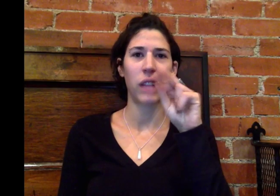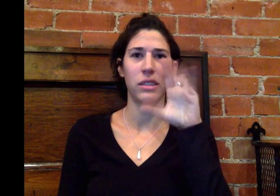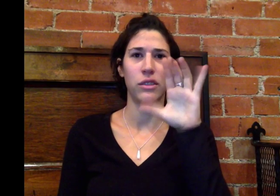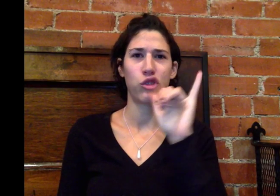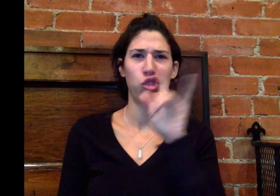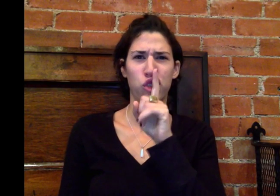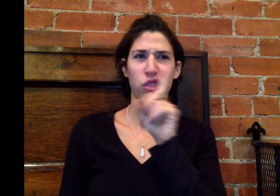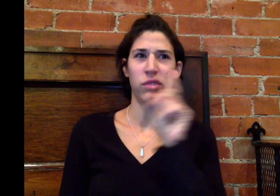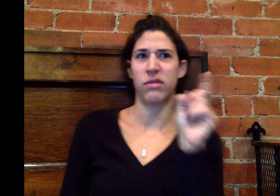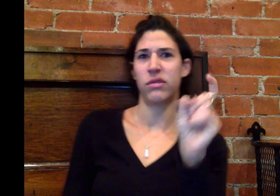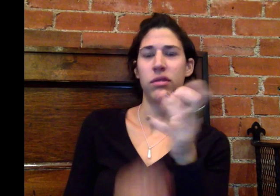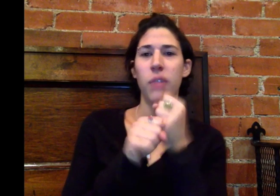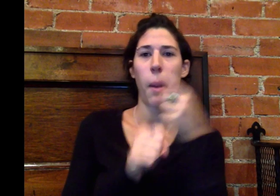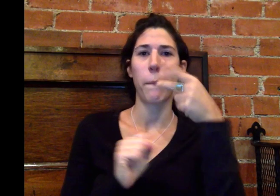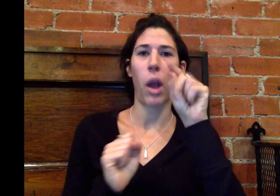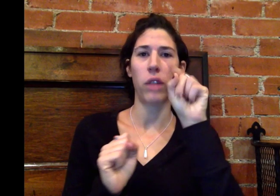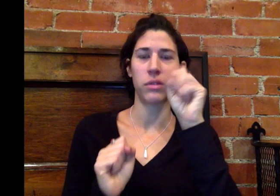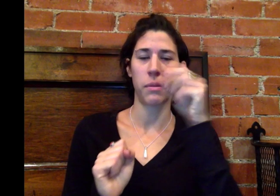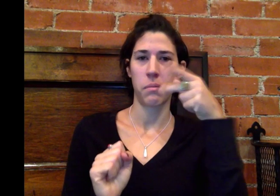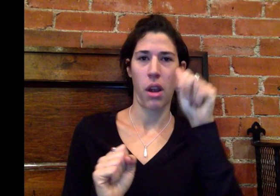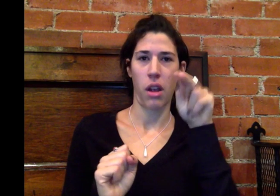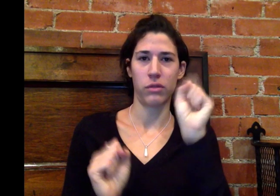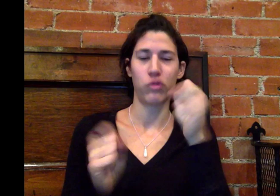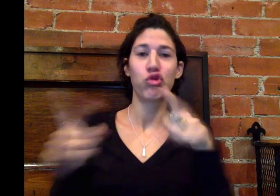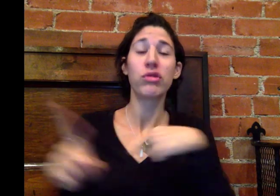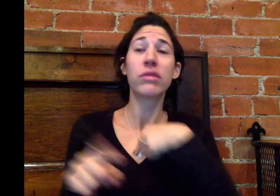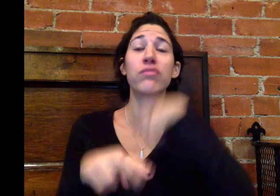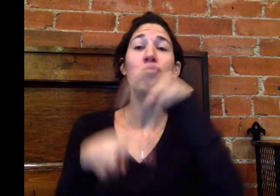She snuck up behind me with pots and pans.